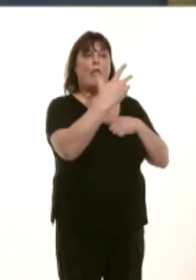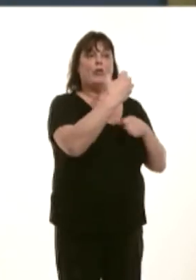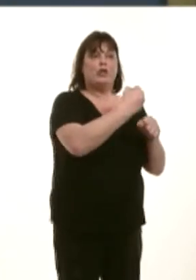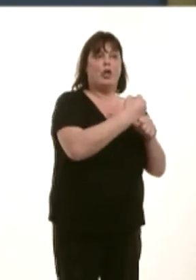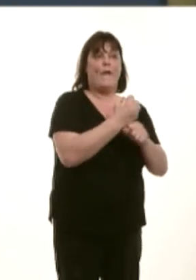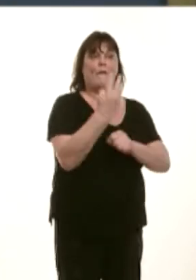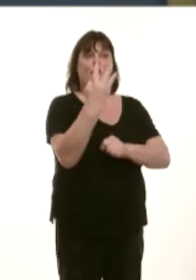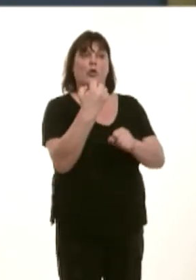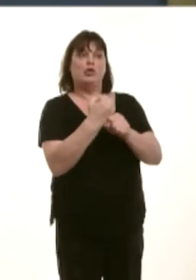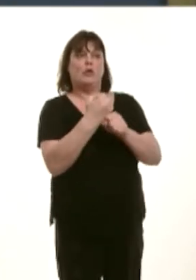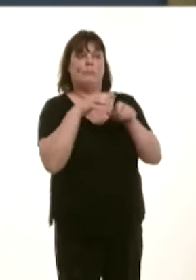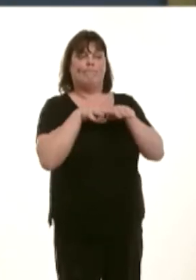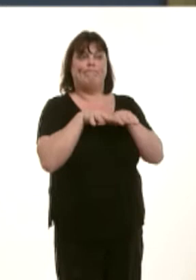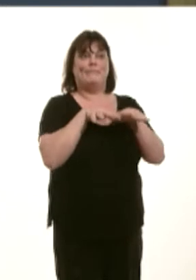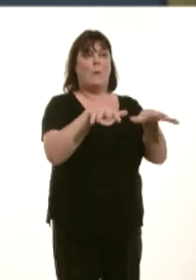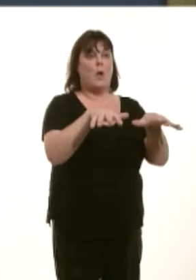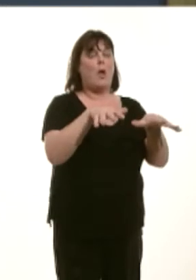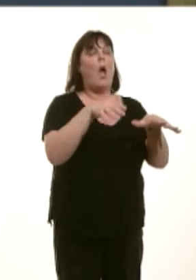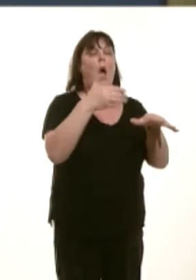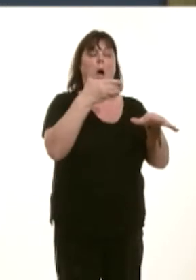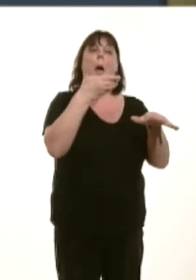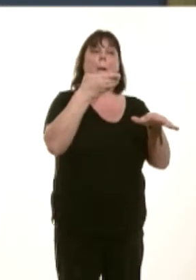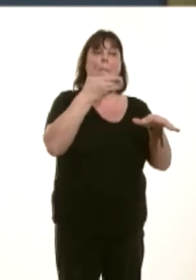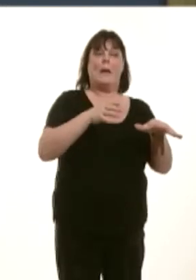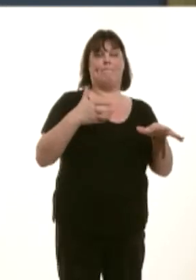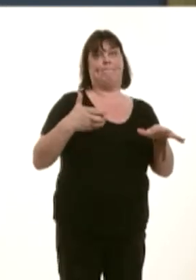that I have already raised with all service providers.